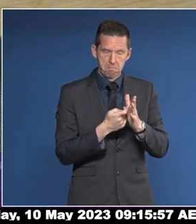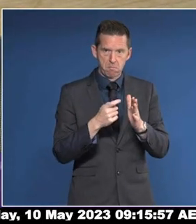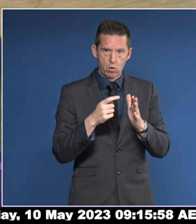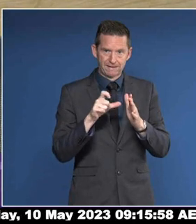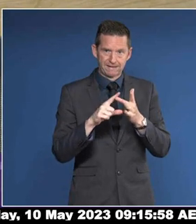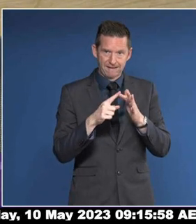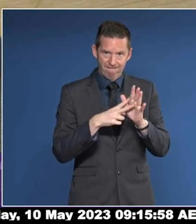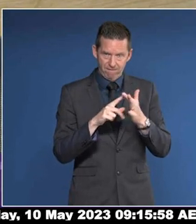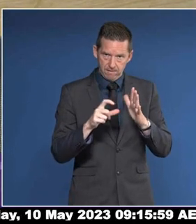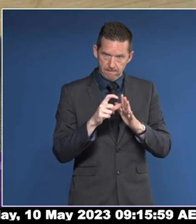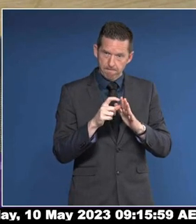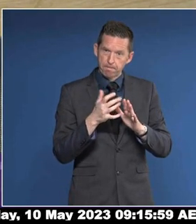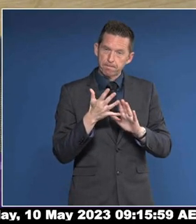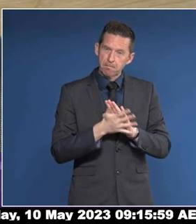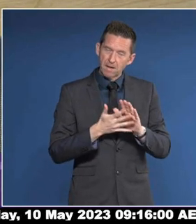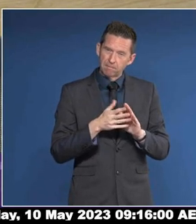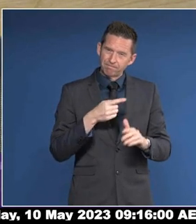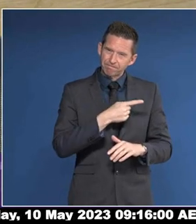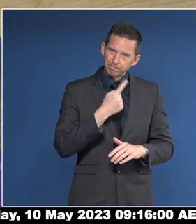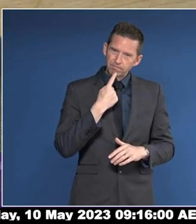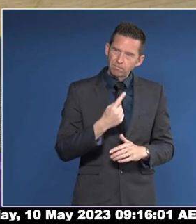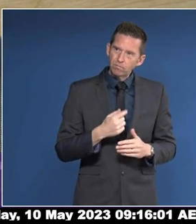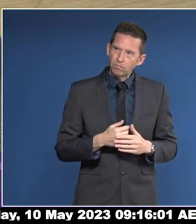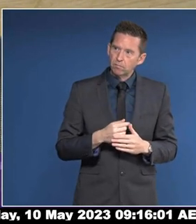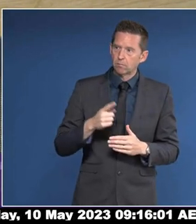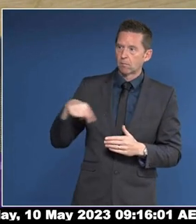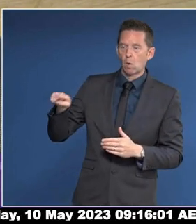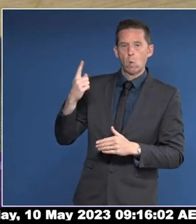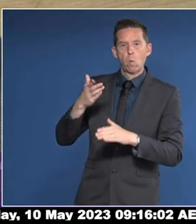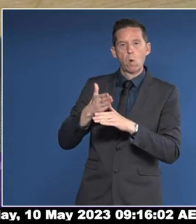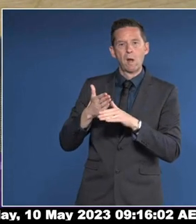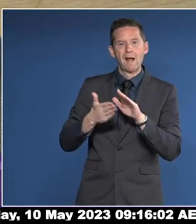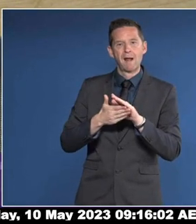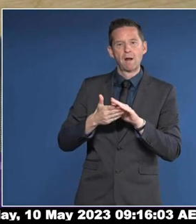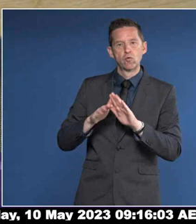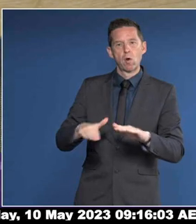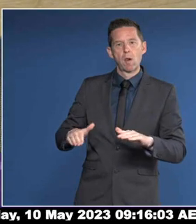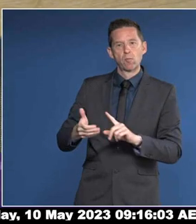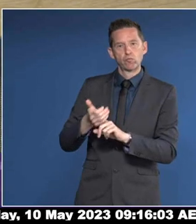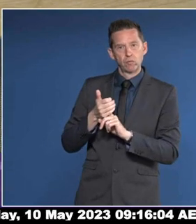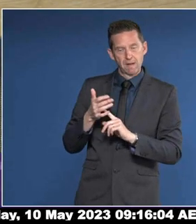practitioners' conduct can be explained away based on perception?